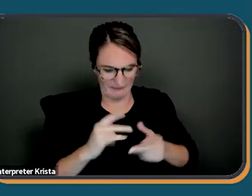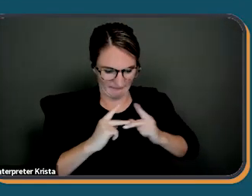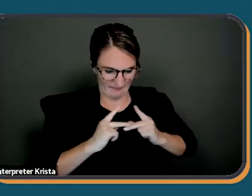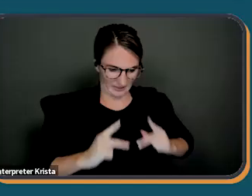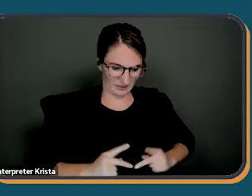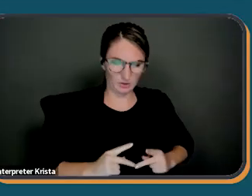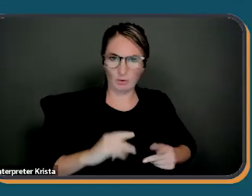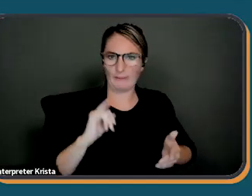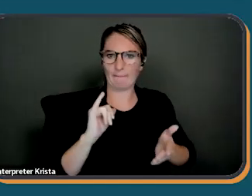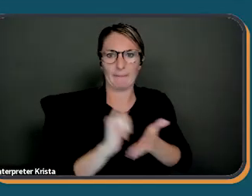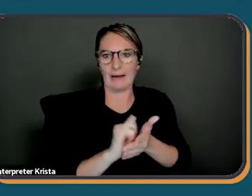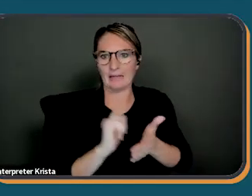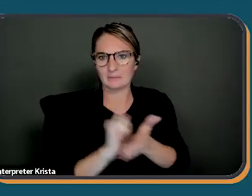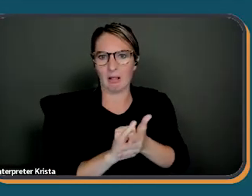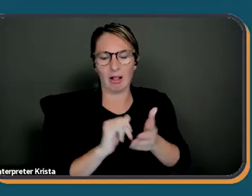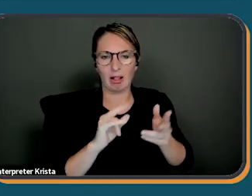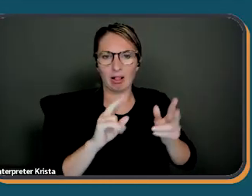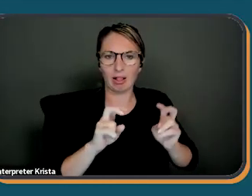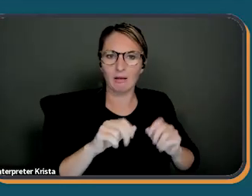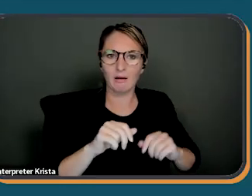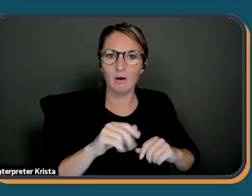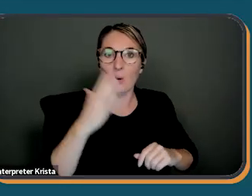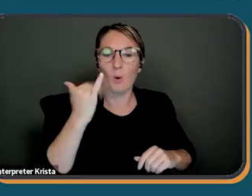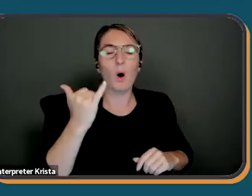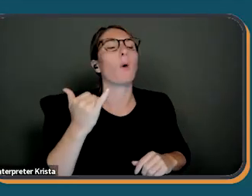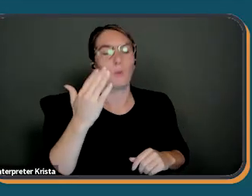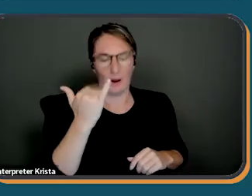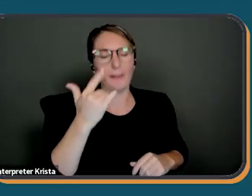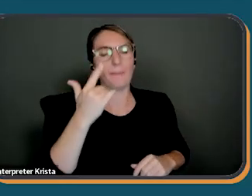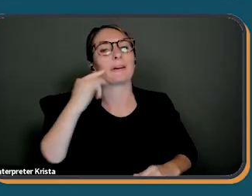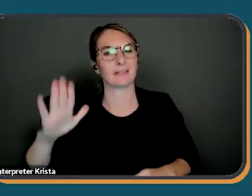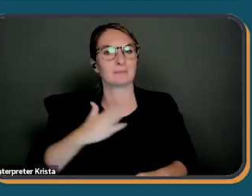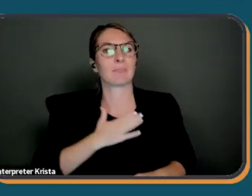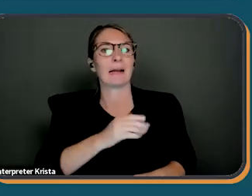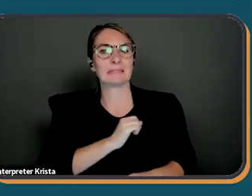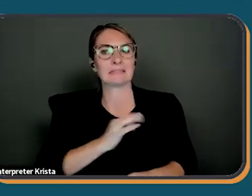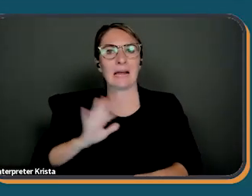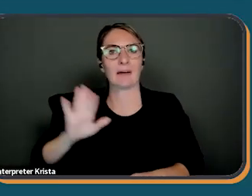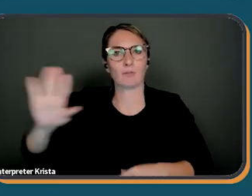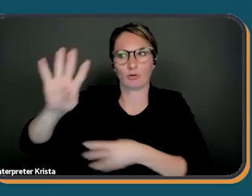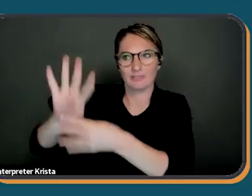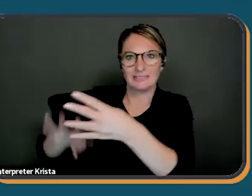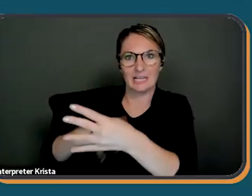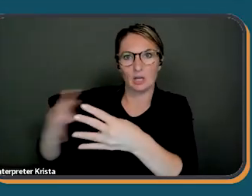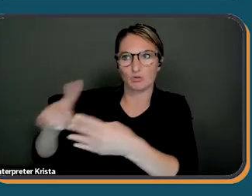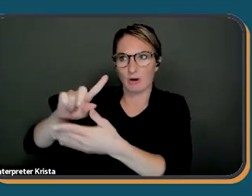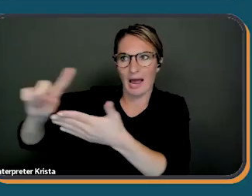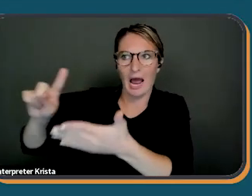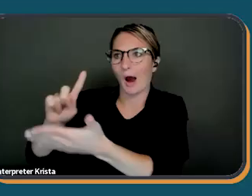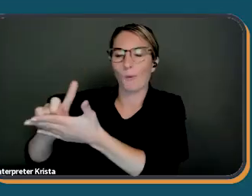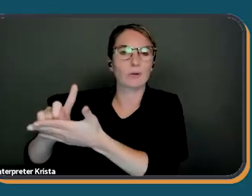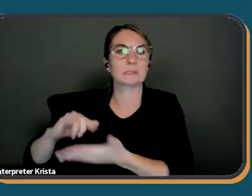my staffing schedule hours as they are right now